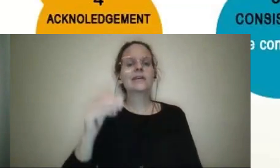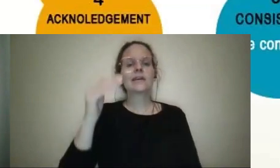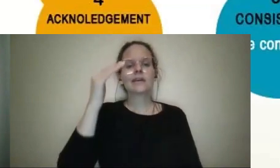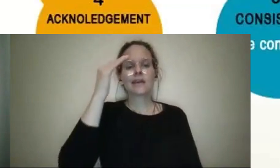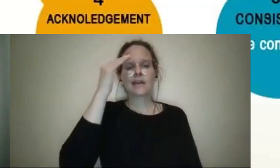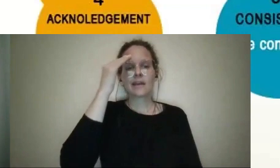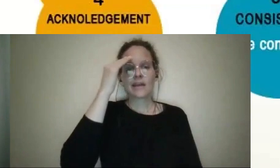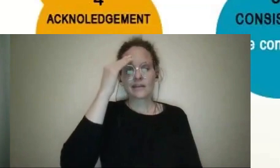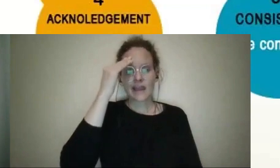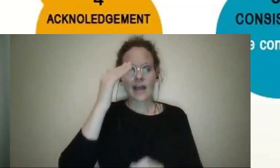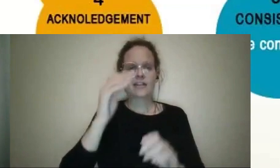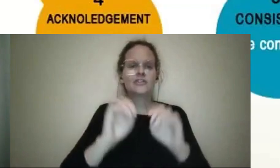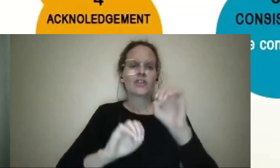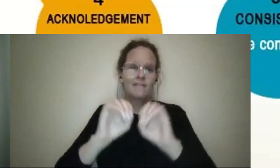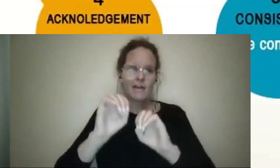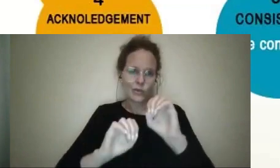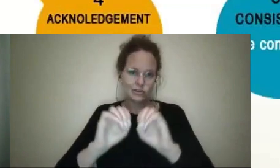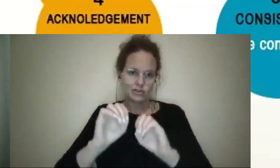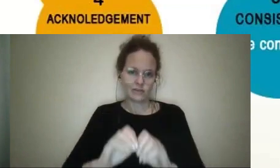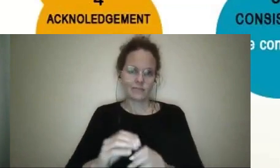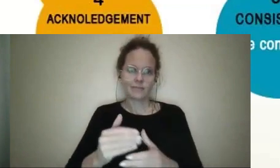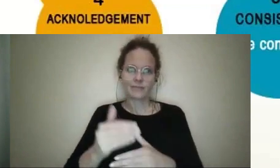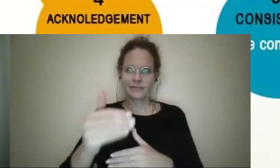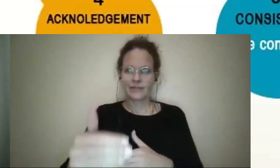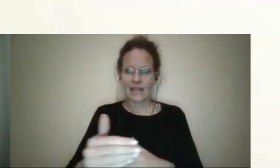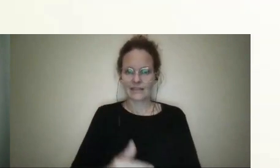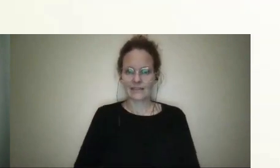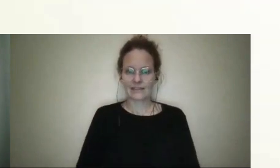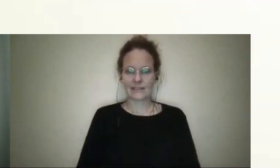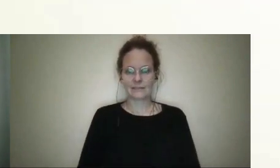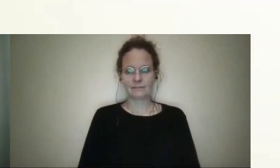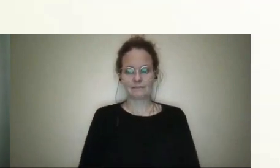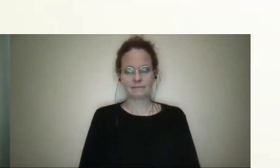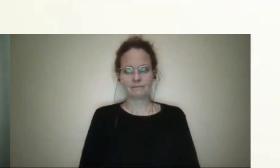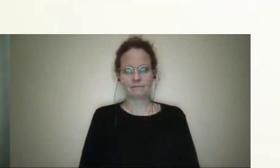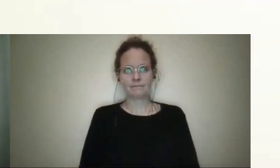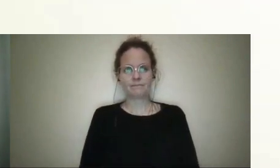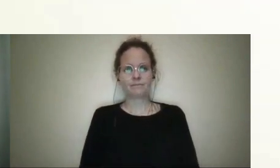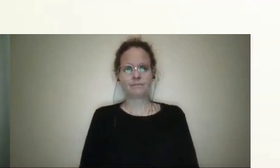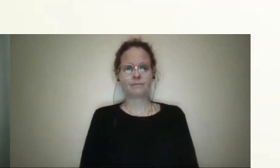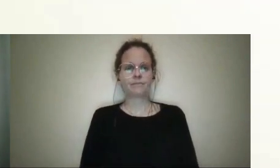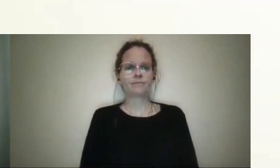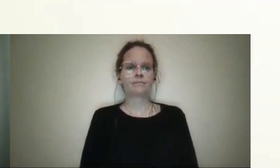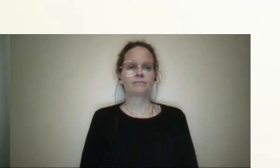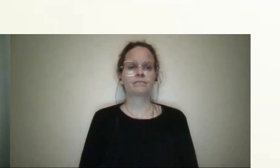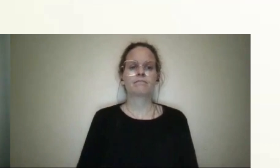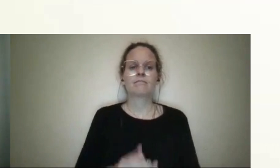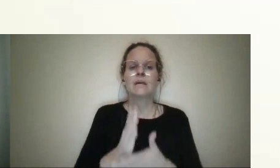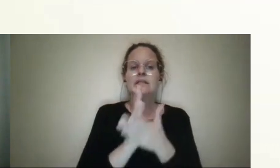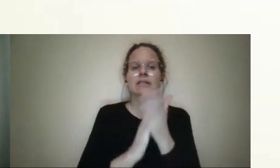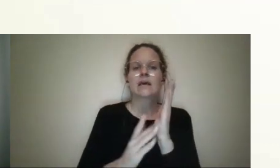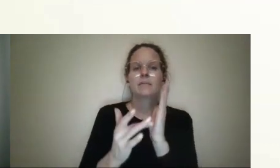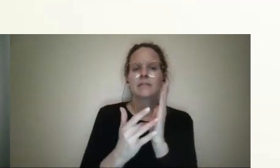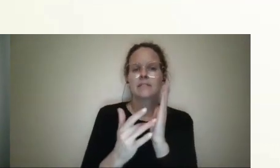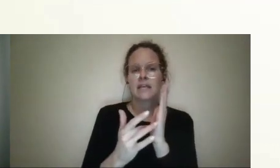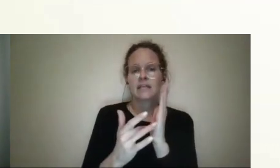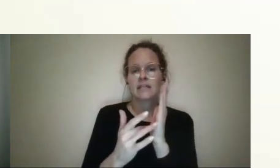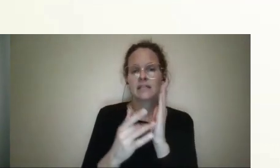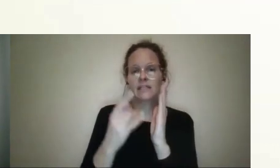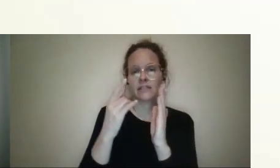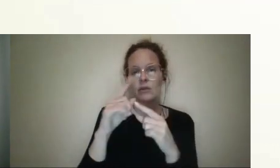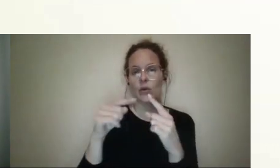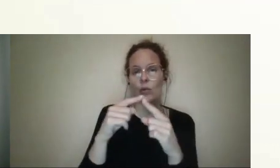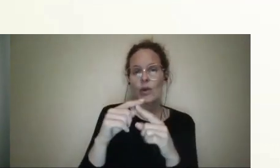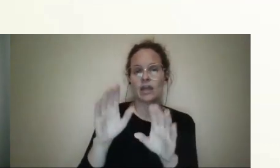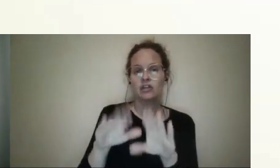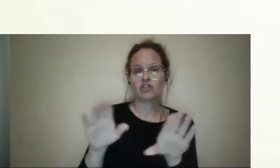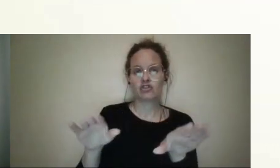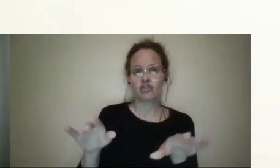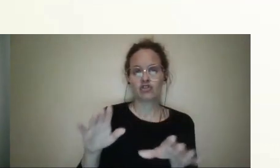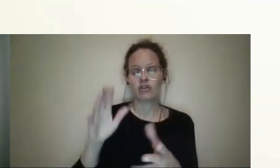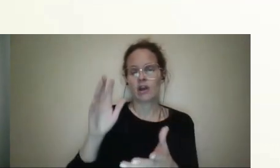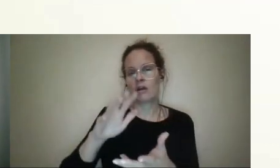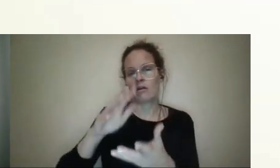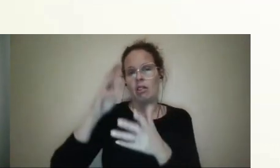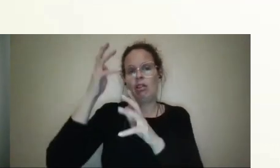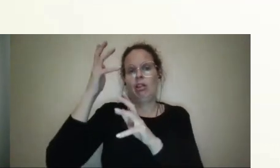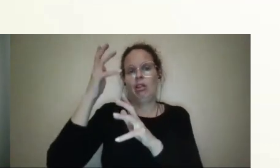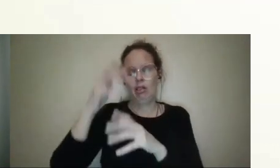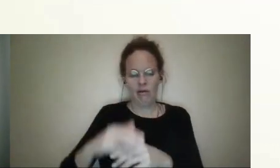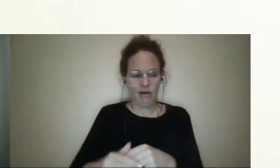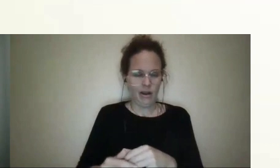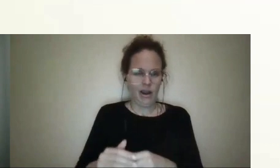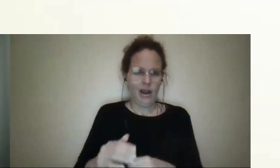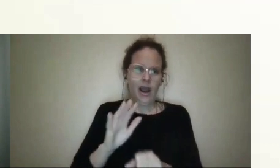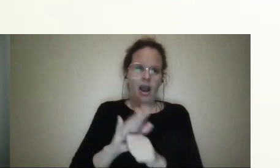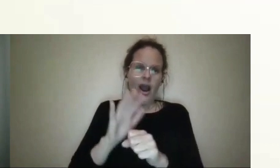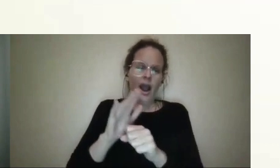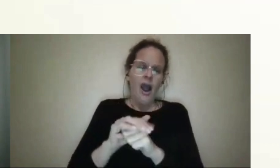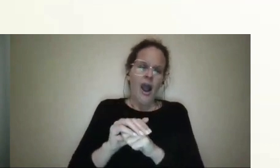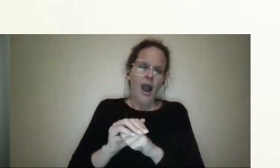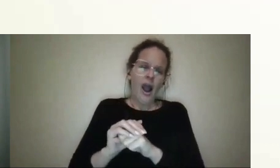Next, please. Here's some techniques for when your child is having meltdowns. These are things that